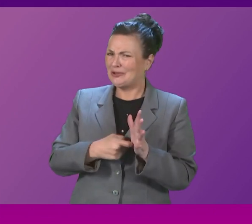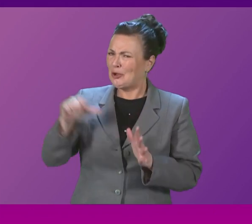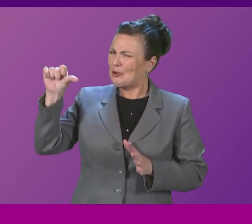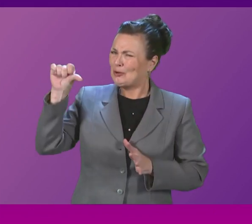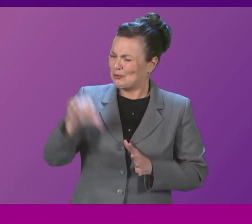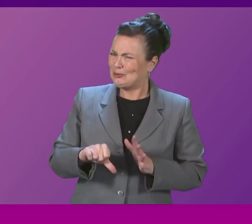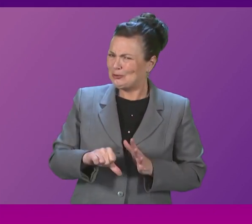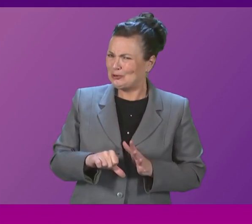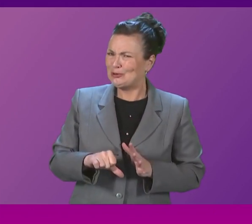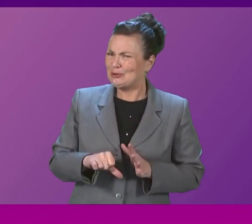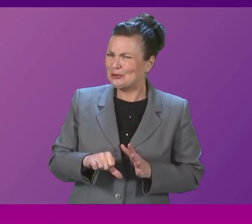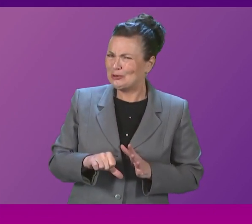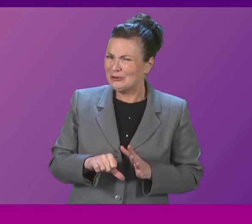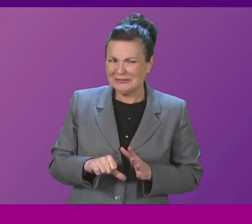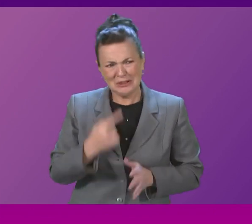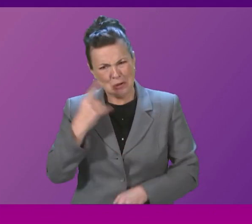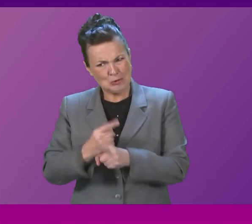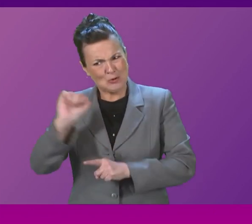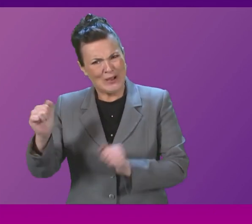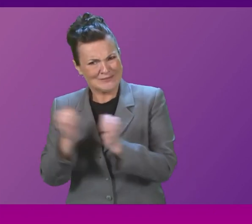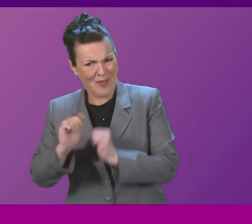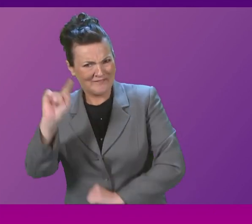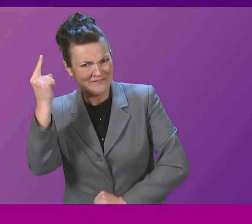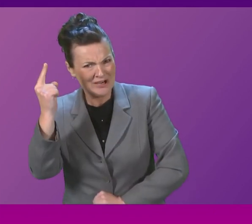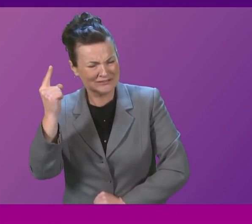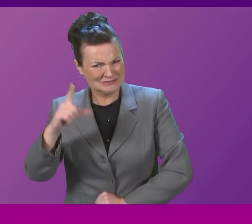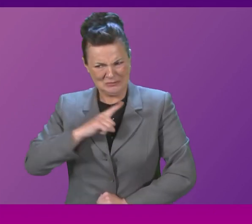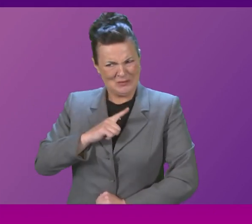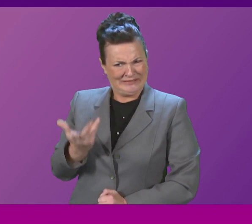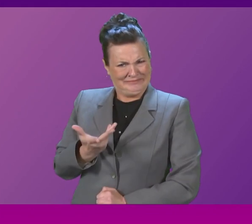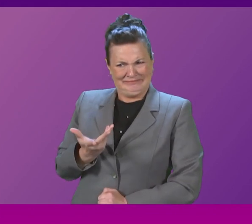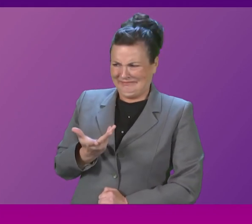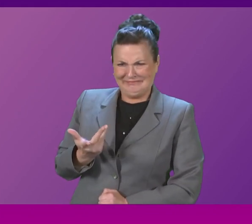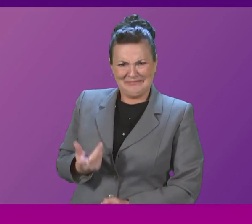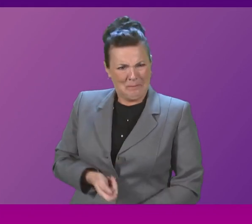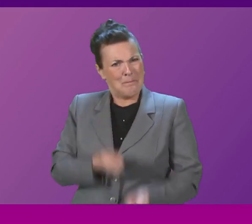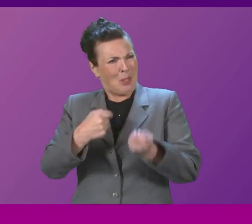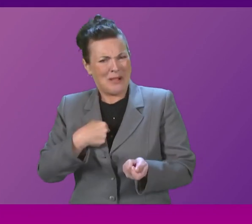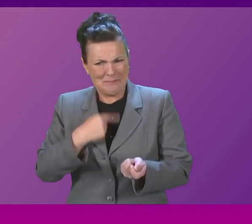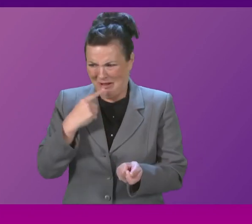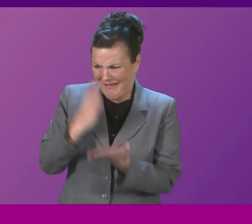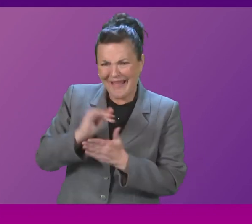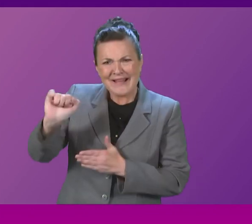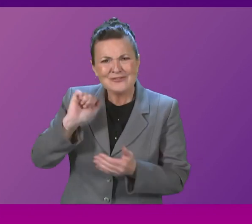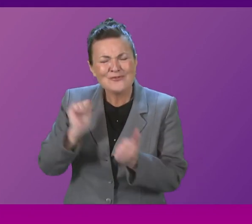if he wants to come here and make a big issue of these things in the chamber. Answer the question.